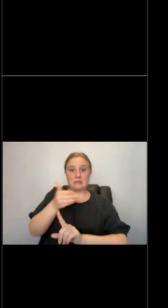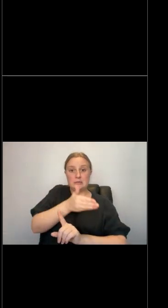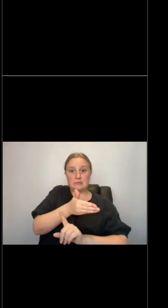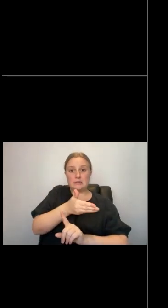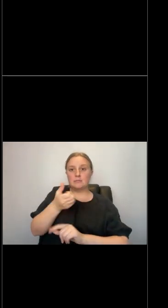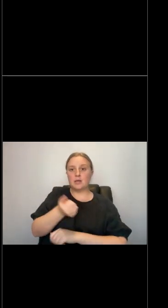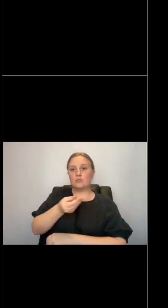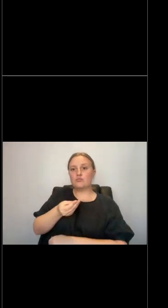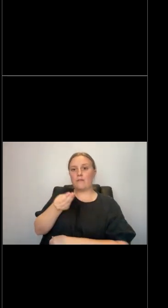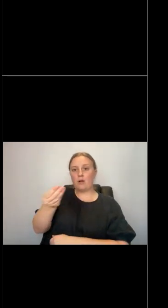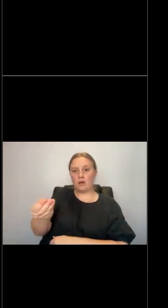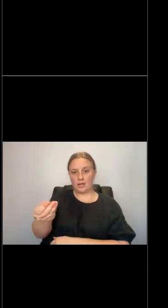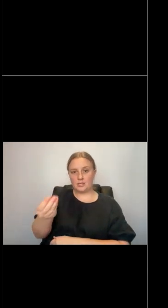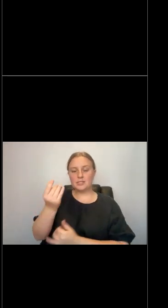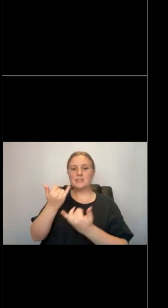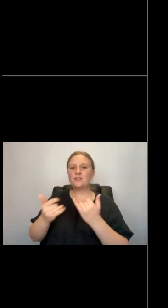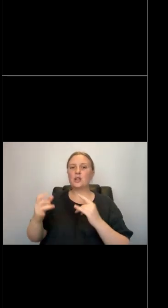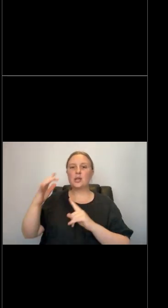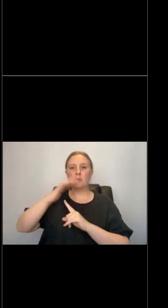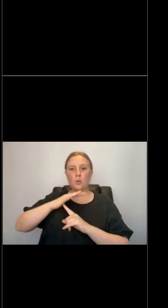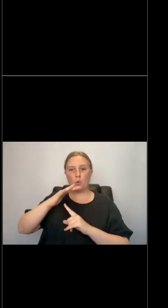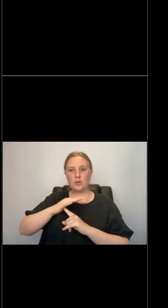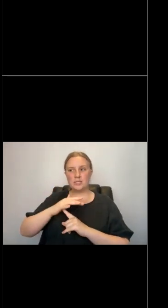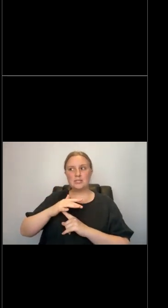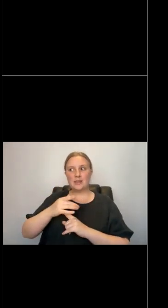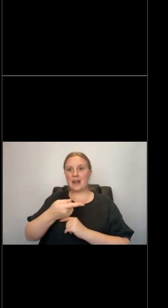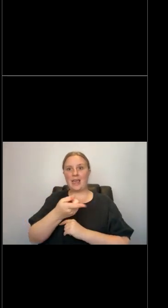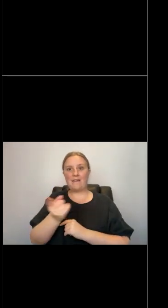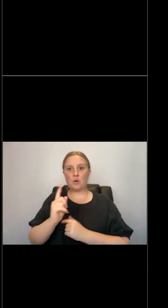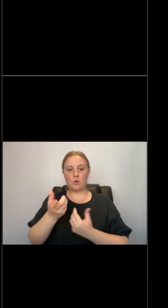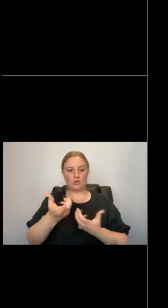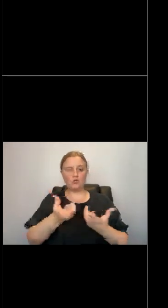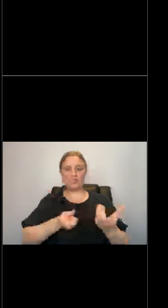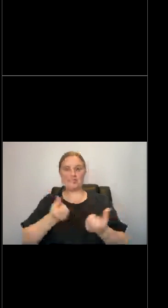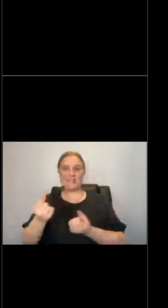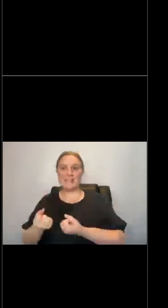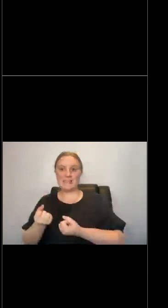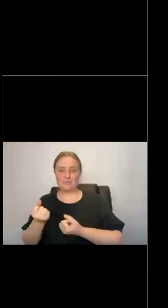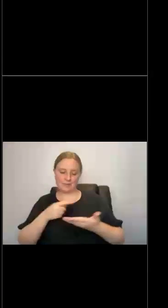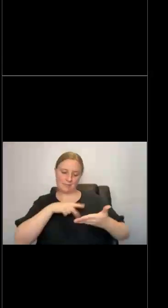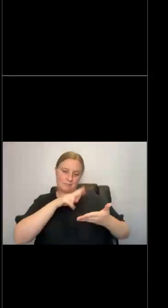with adequate notice to ensure, you know,